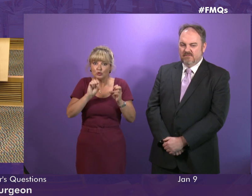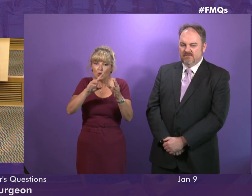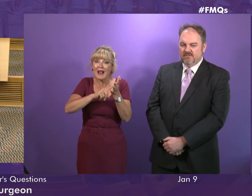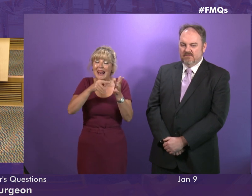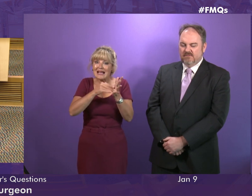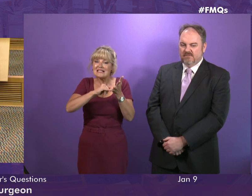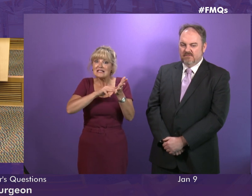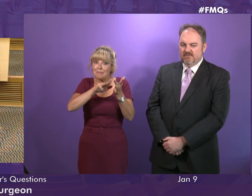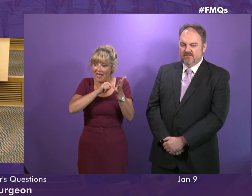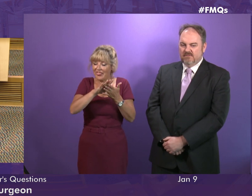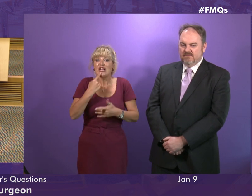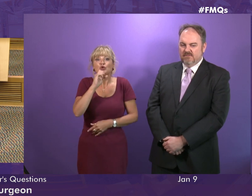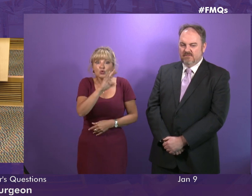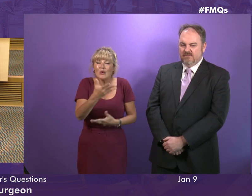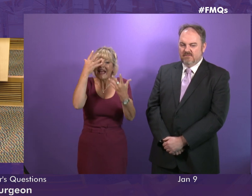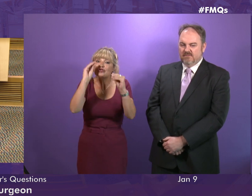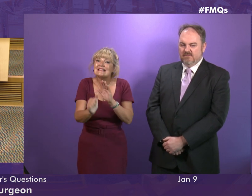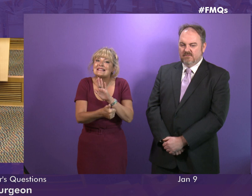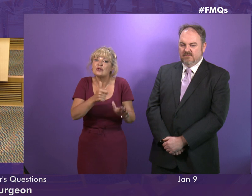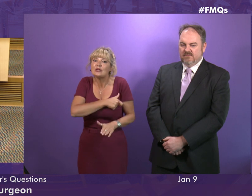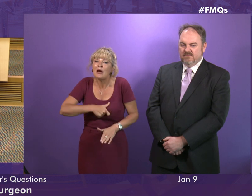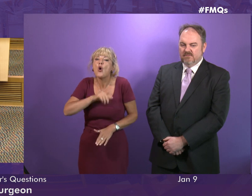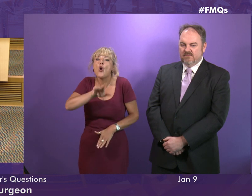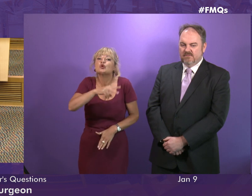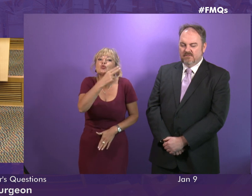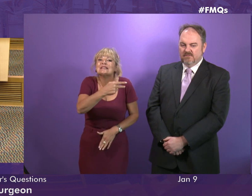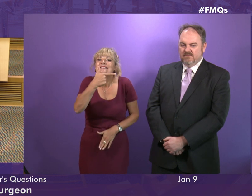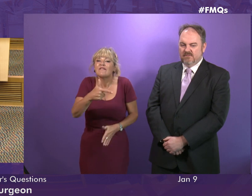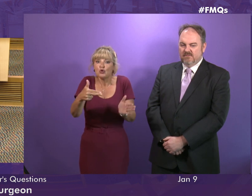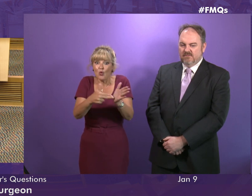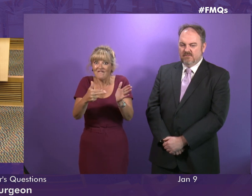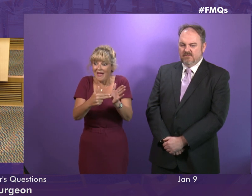the Deputy First Minister informed the Education and Skills Committee of that on 27 November.